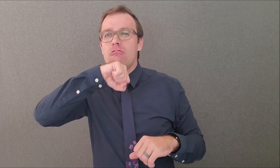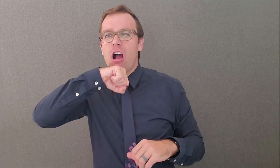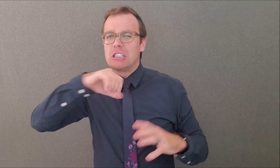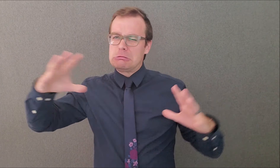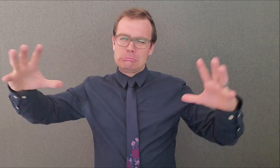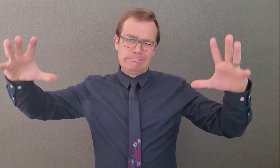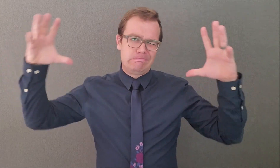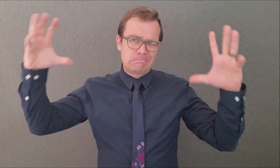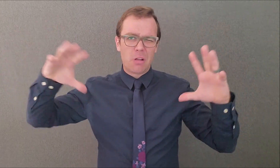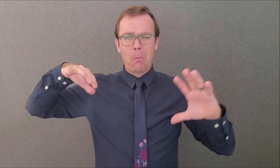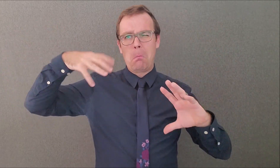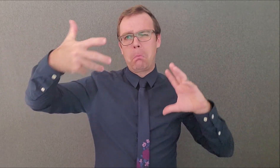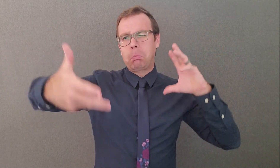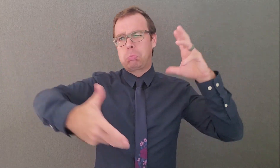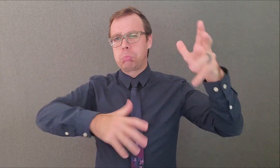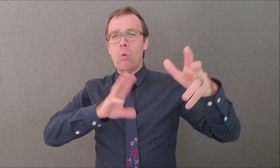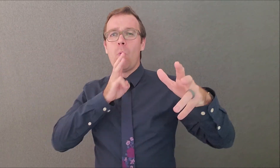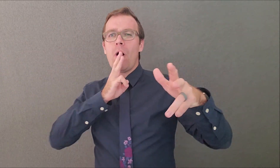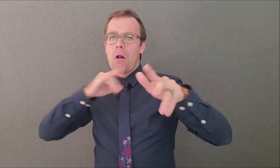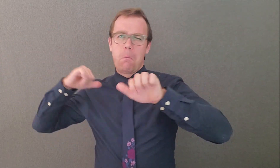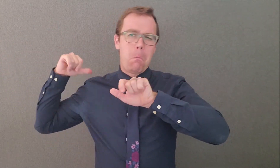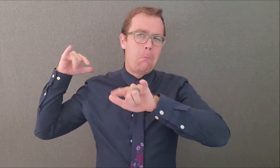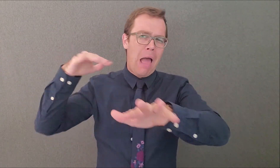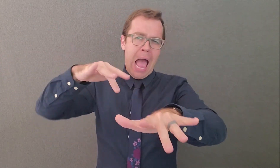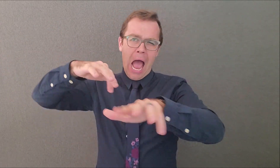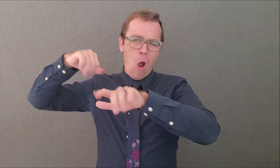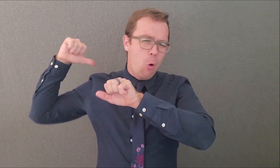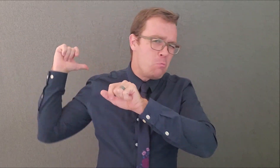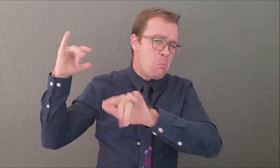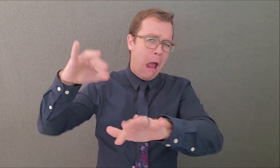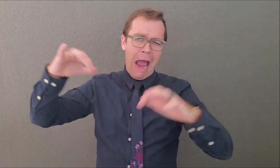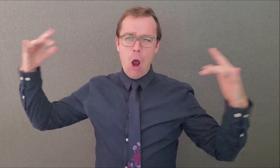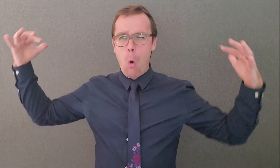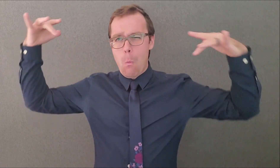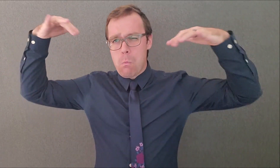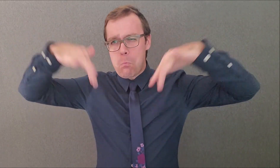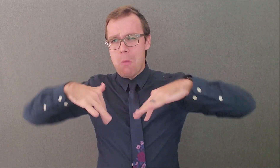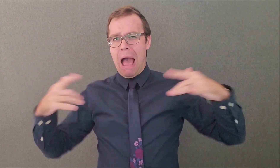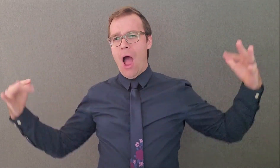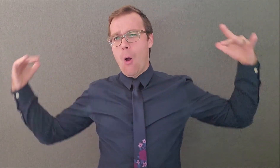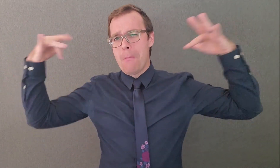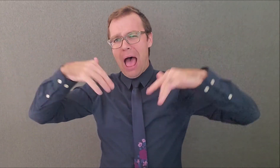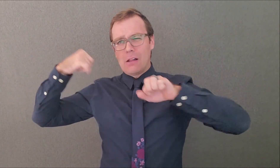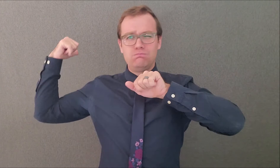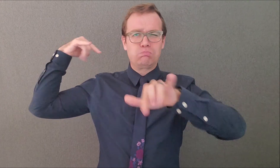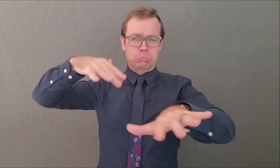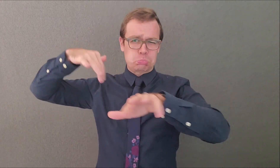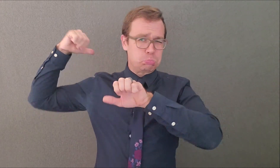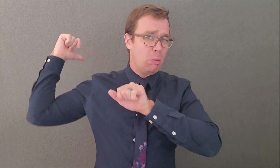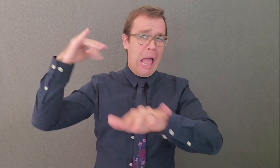the wall of water sped down the canyon slope. The water moved so quickly that,